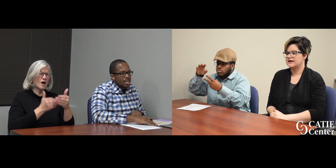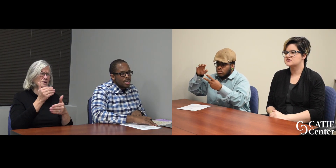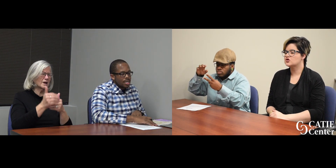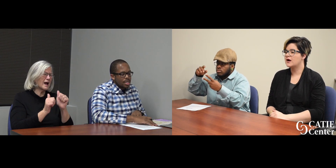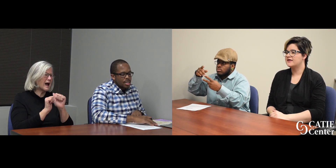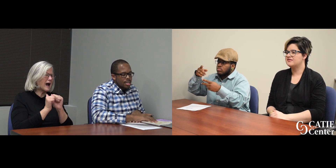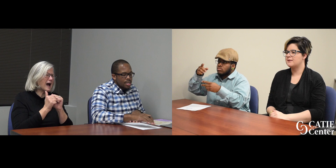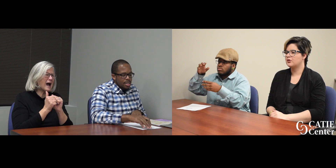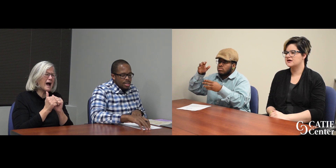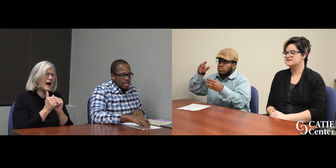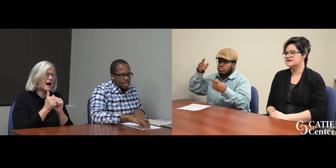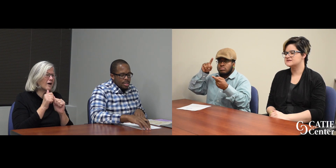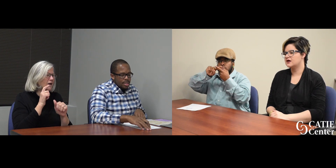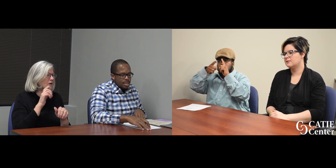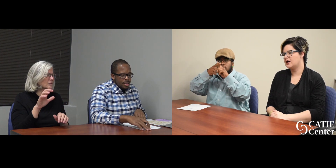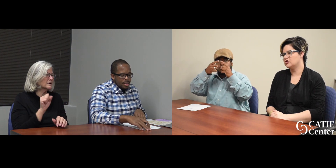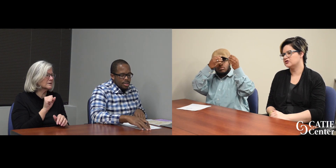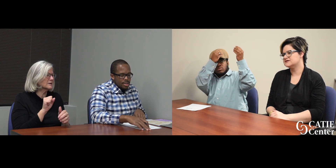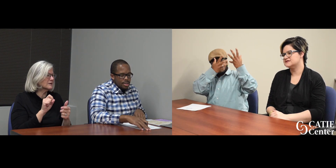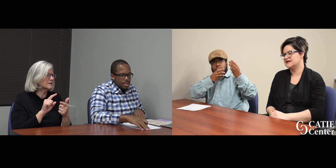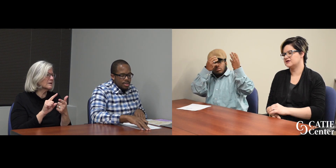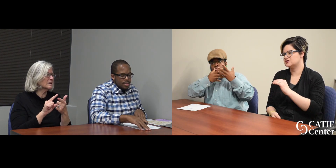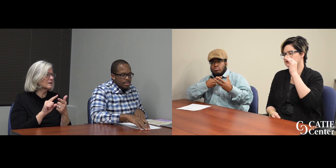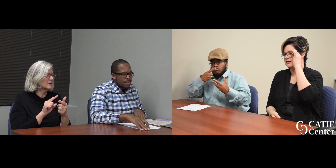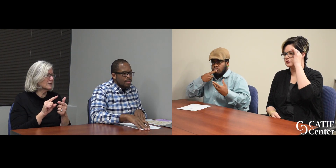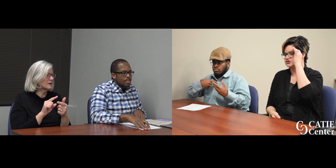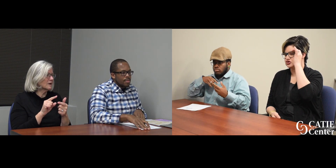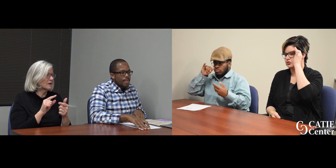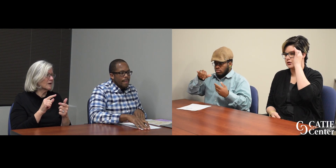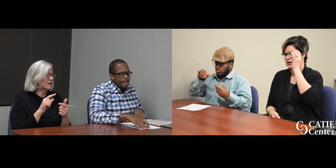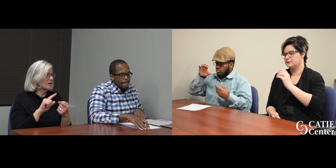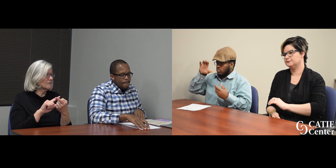Okay so in that process, how long does it take to be able to,